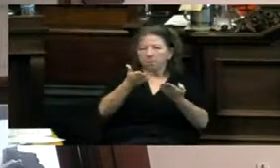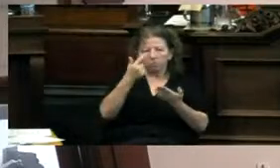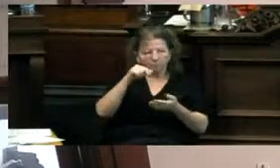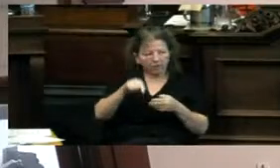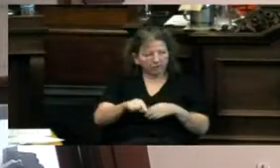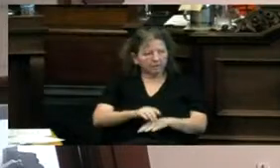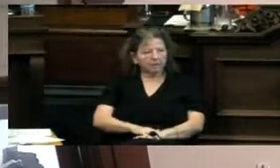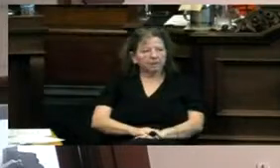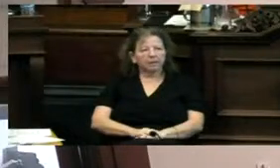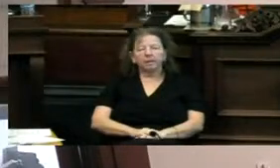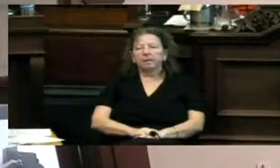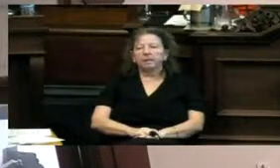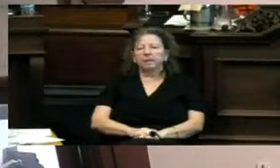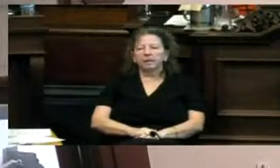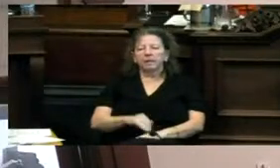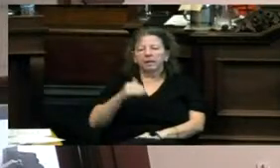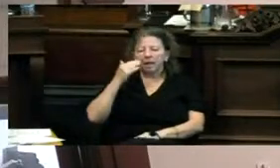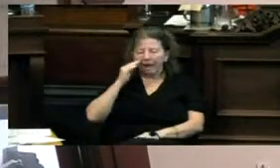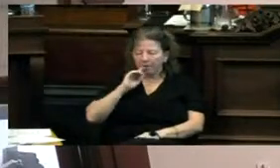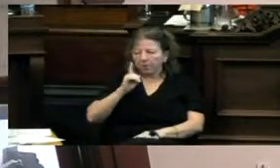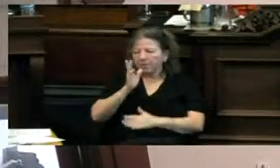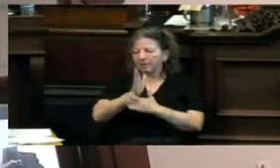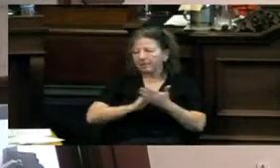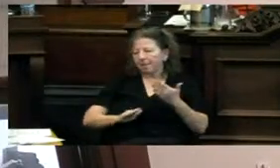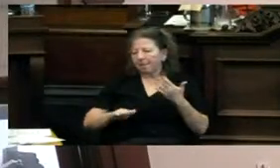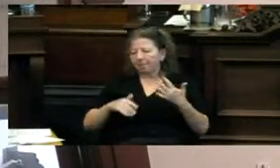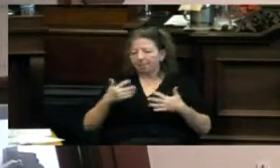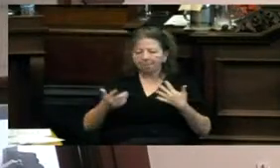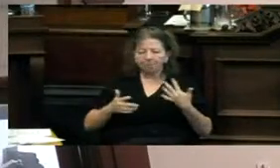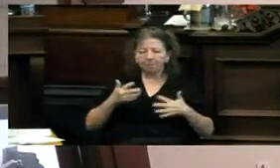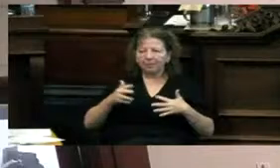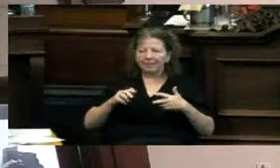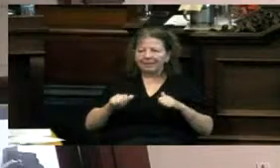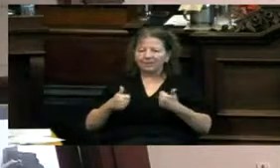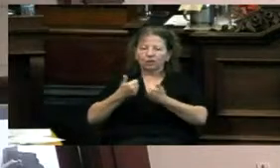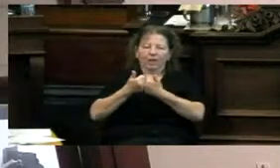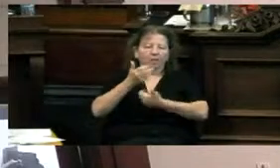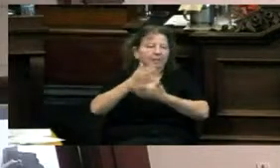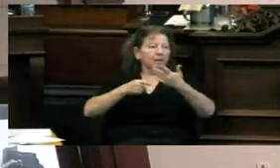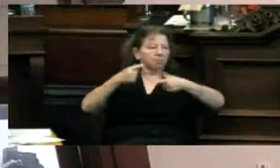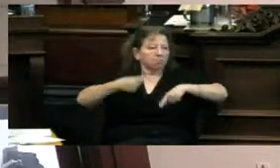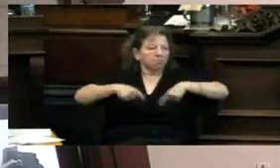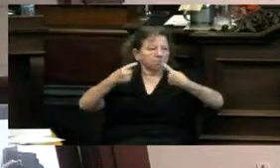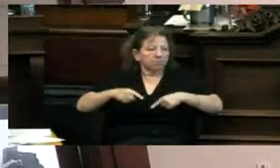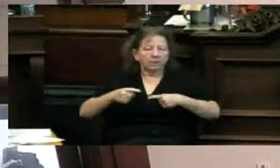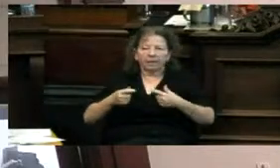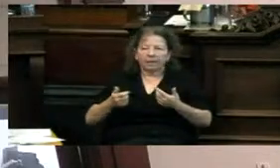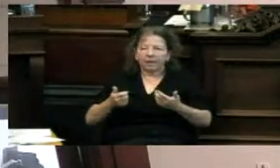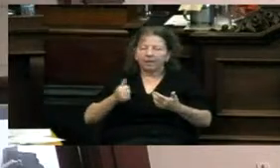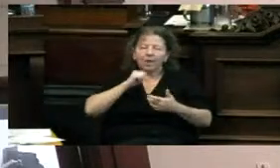level. Some of what what is being proposed here. I know that